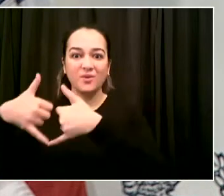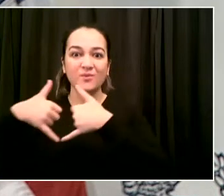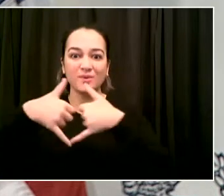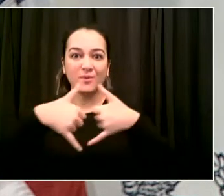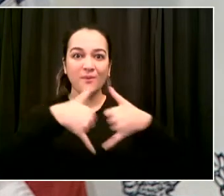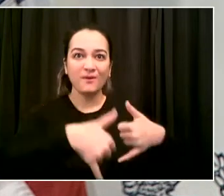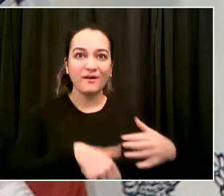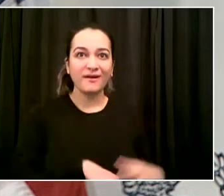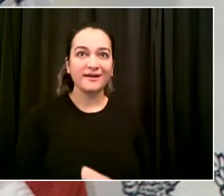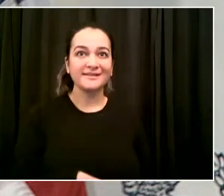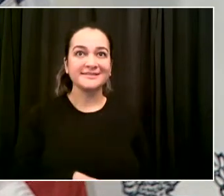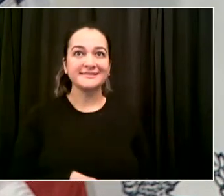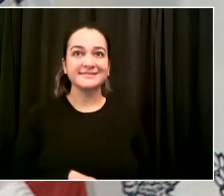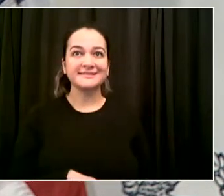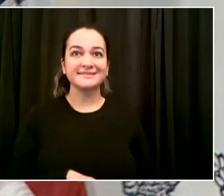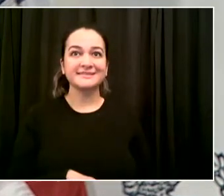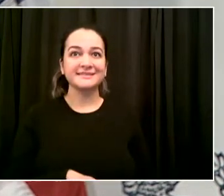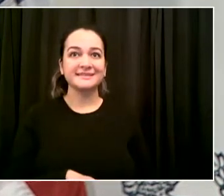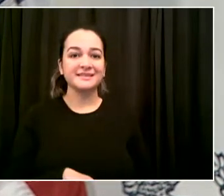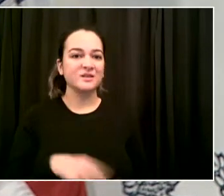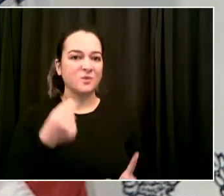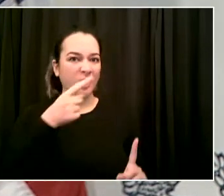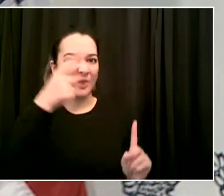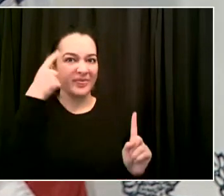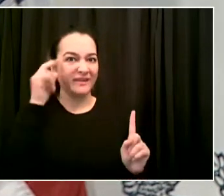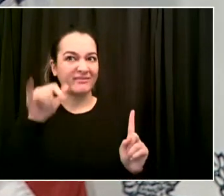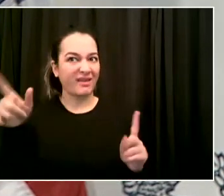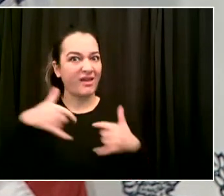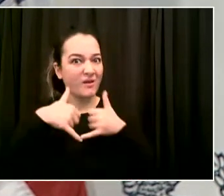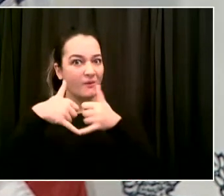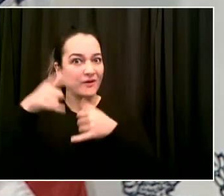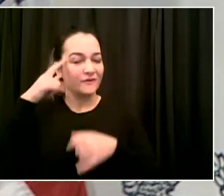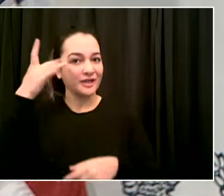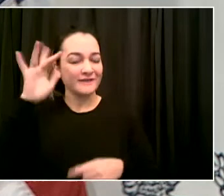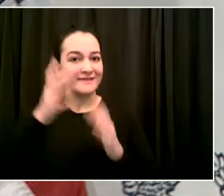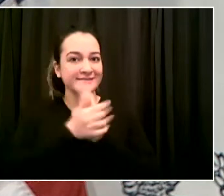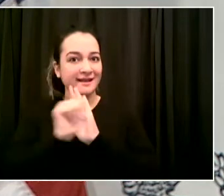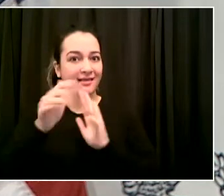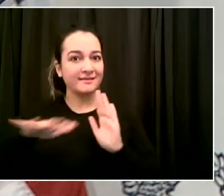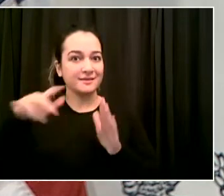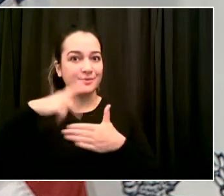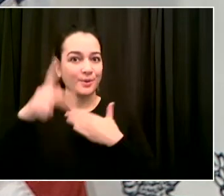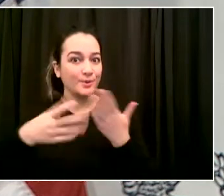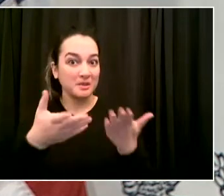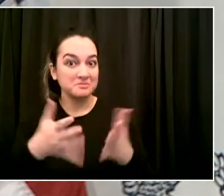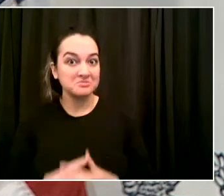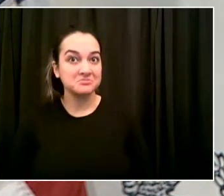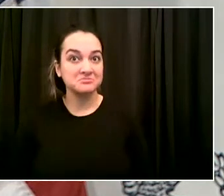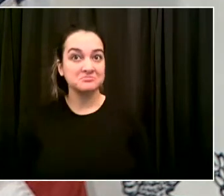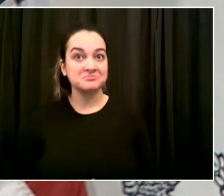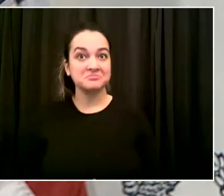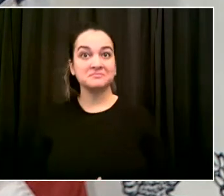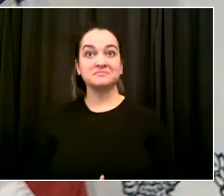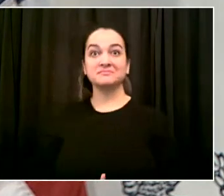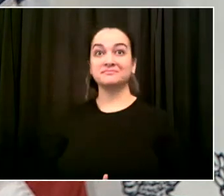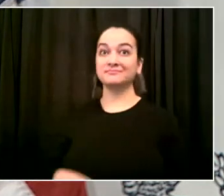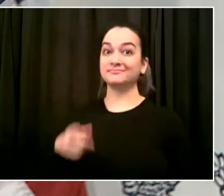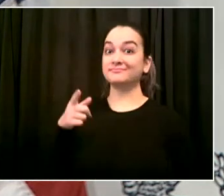SOUND THOUSANDS